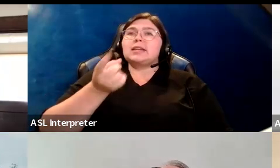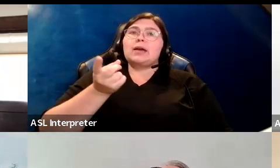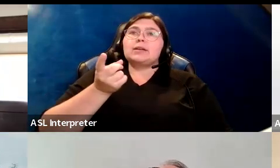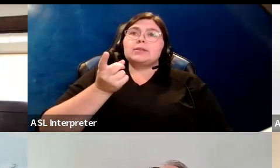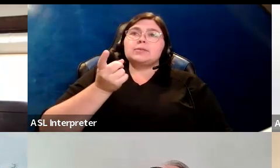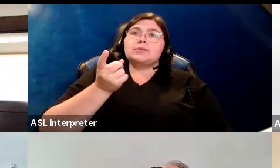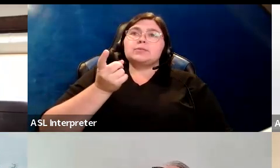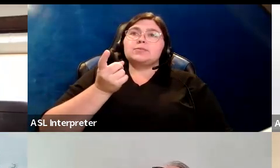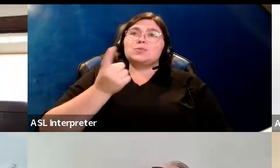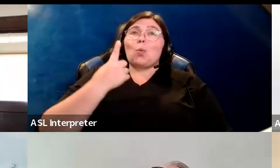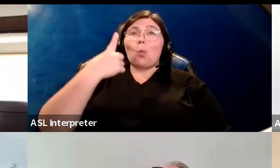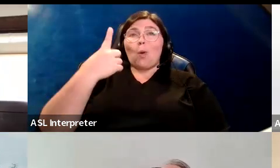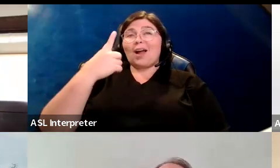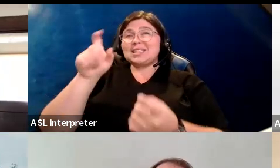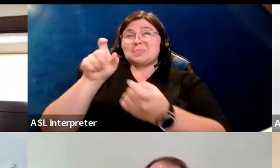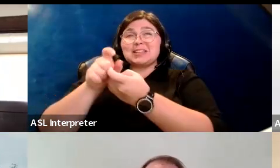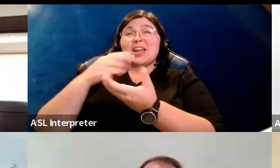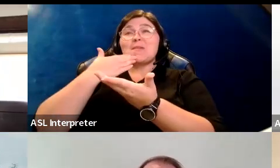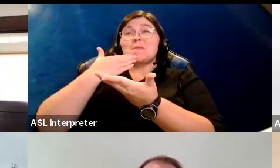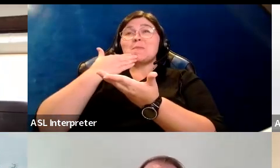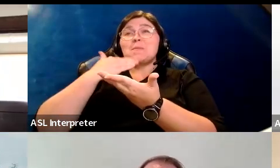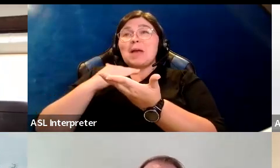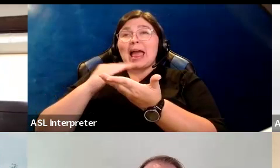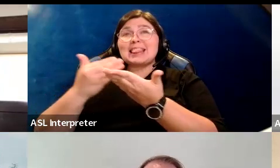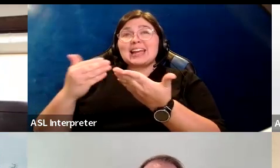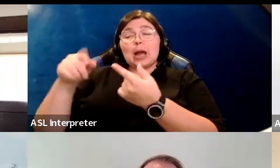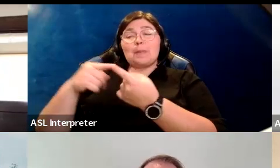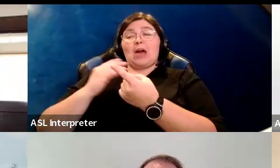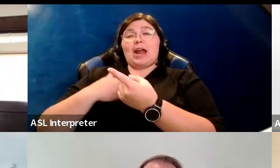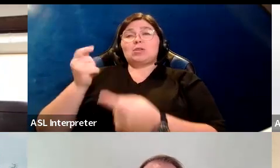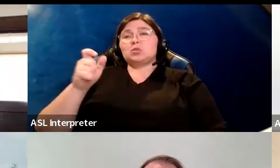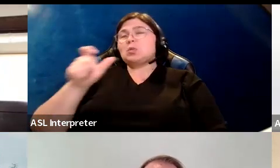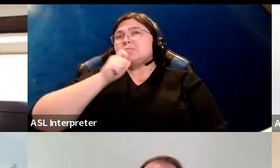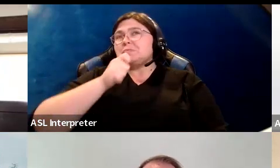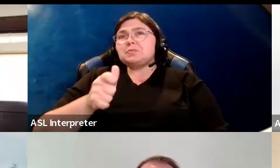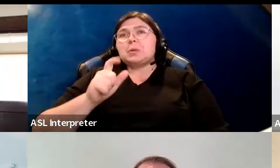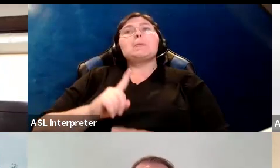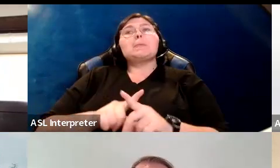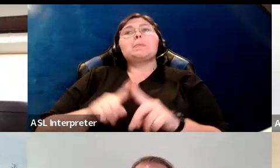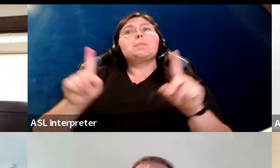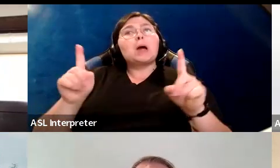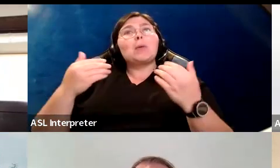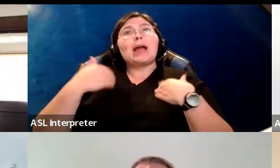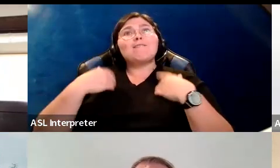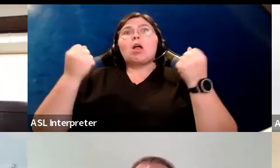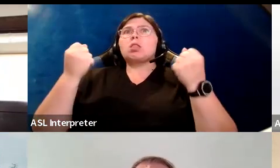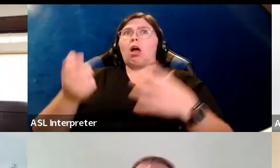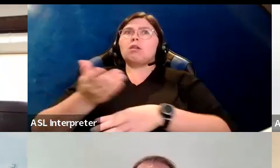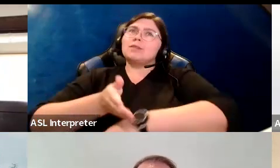one specific bad thing about our tool, but we definitely have a lot of room for improvement